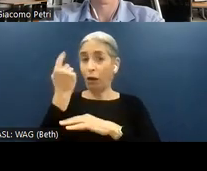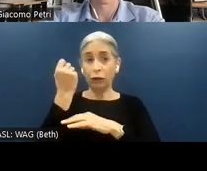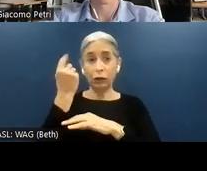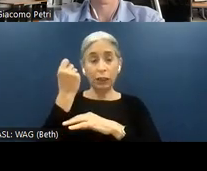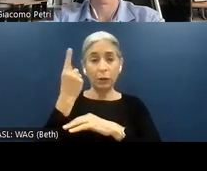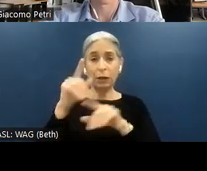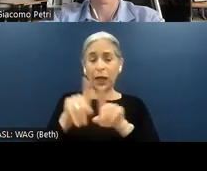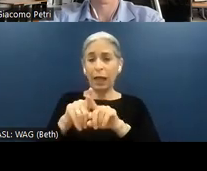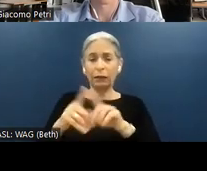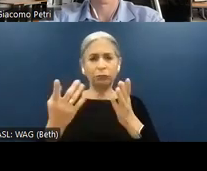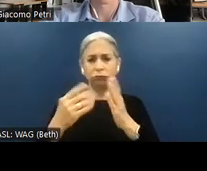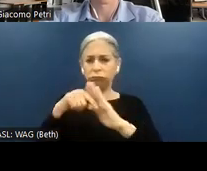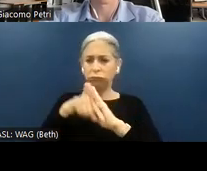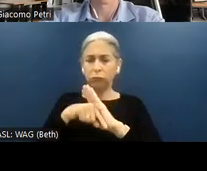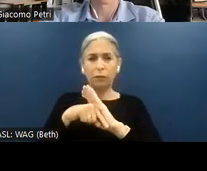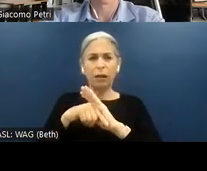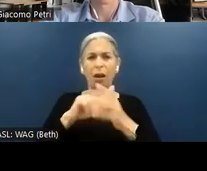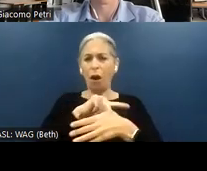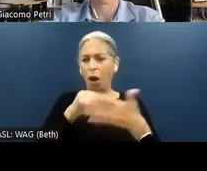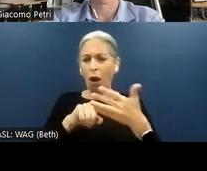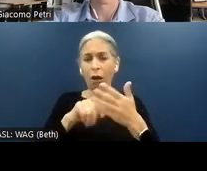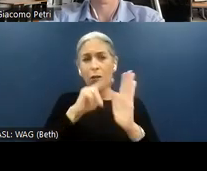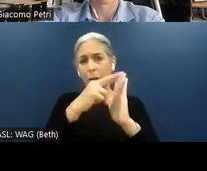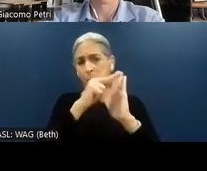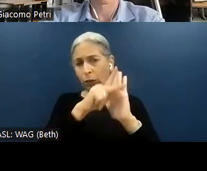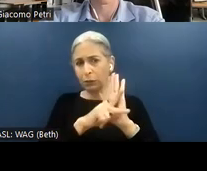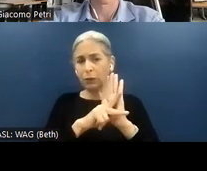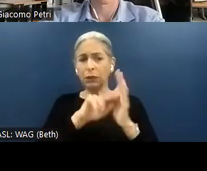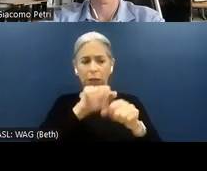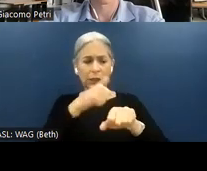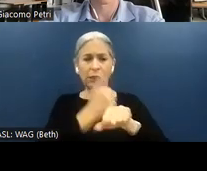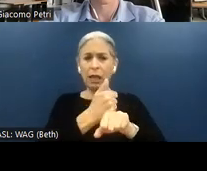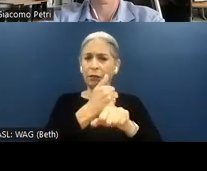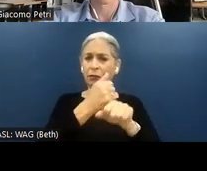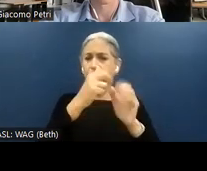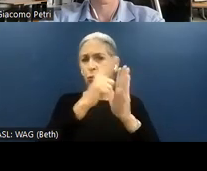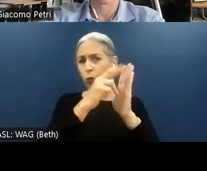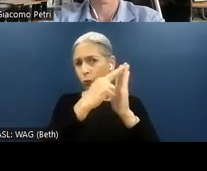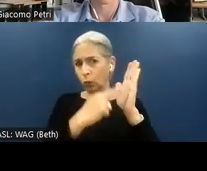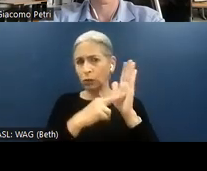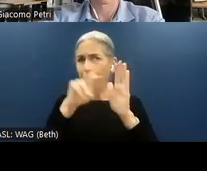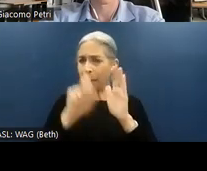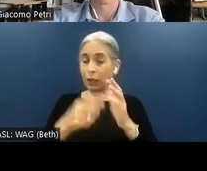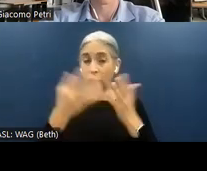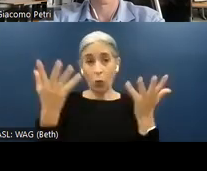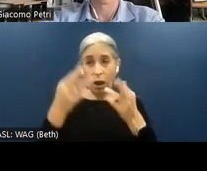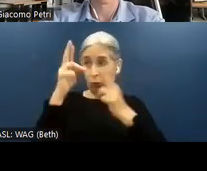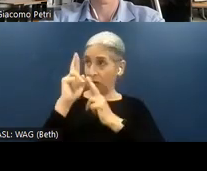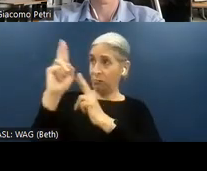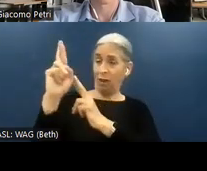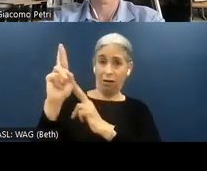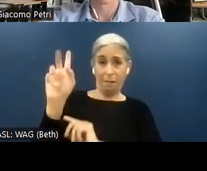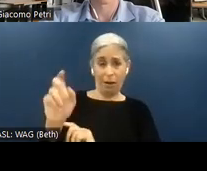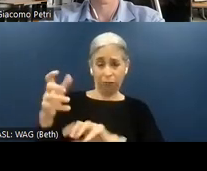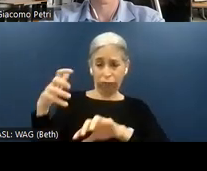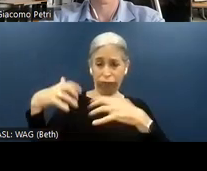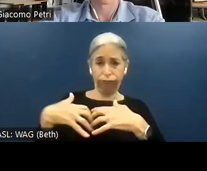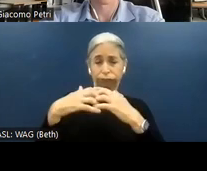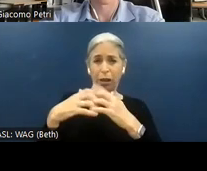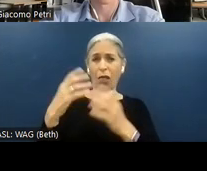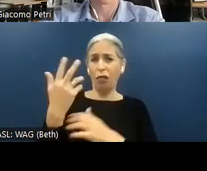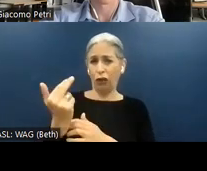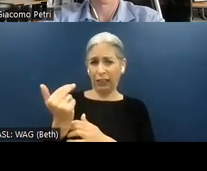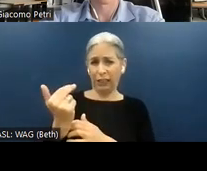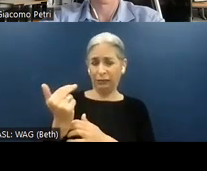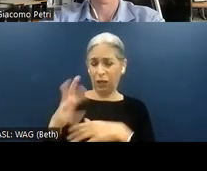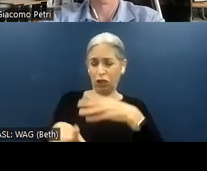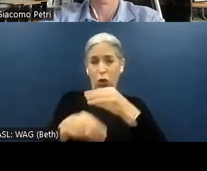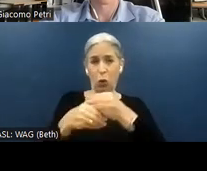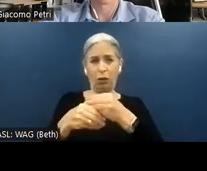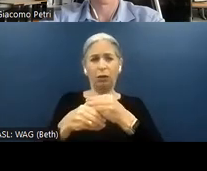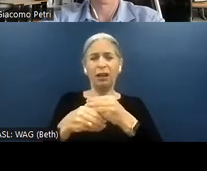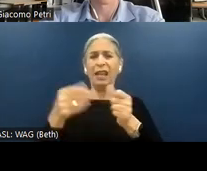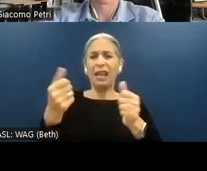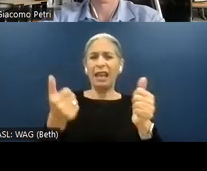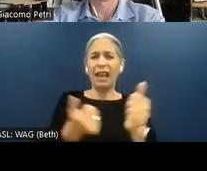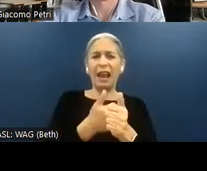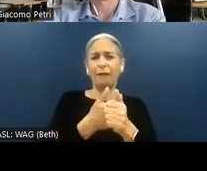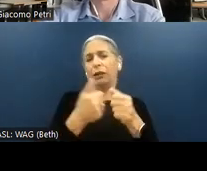robust. There are 13 guidelines in total, and each glide has a set of success criteria